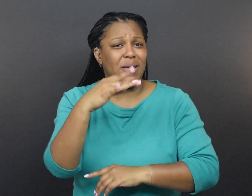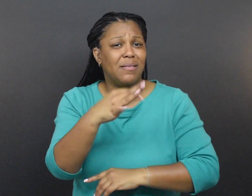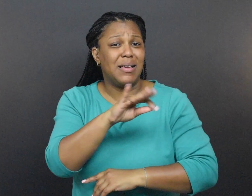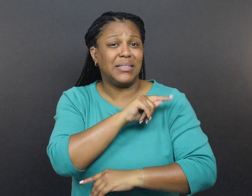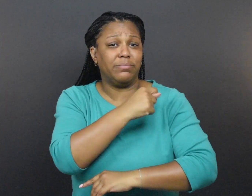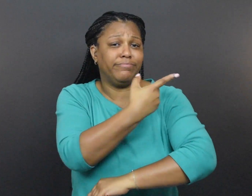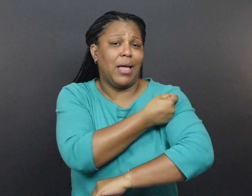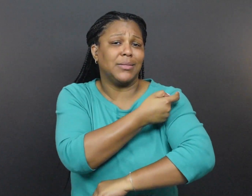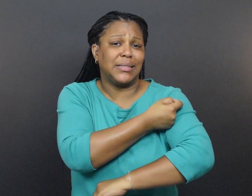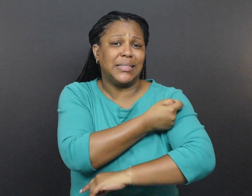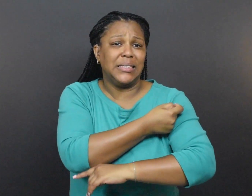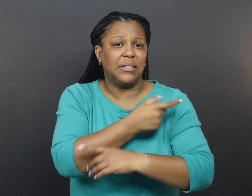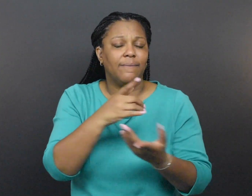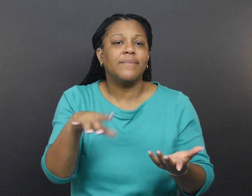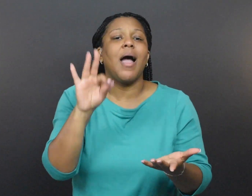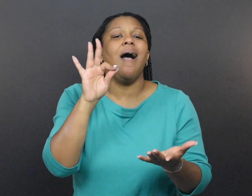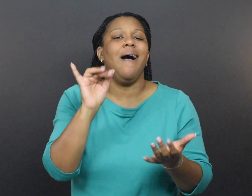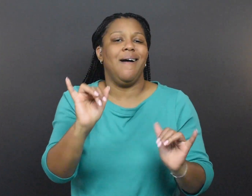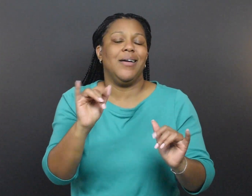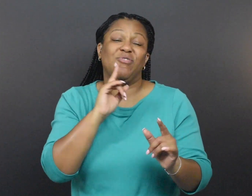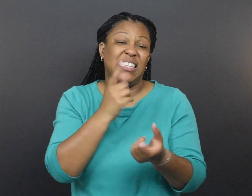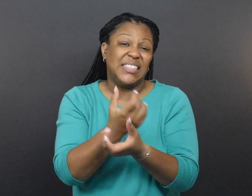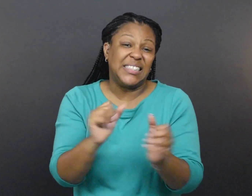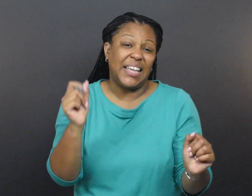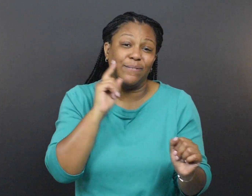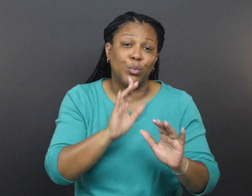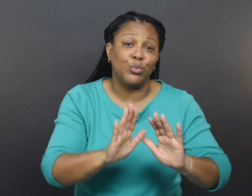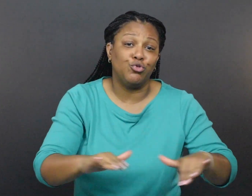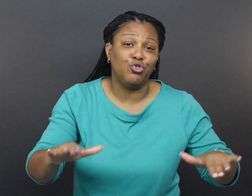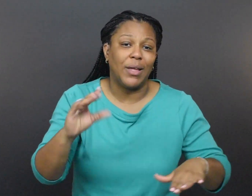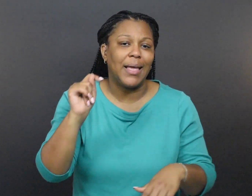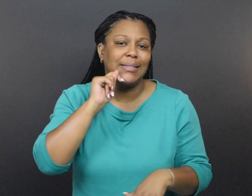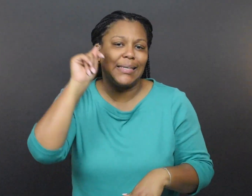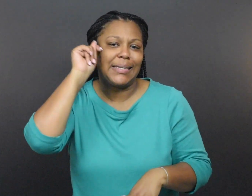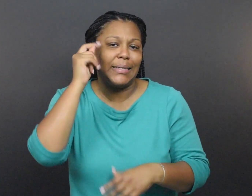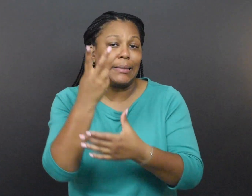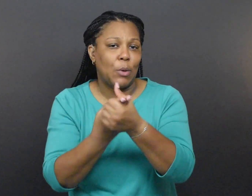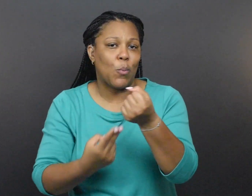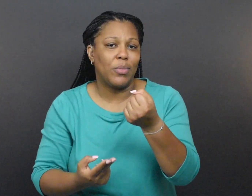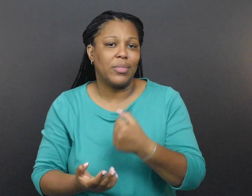COVID-19 vaccination has been found to be safe for children and teens.